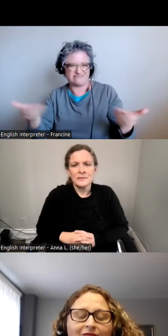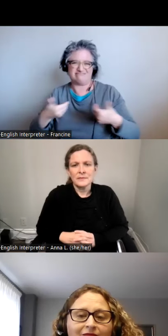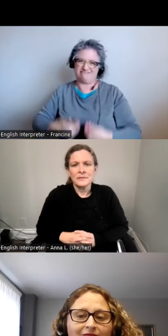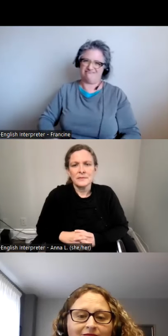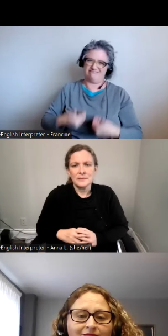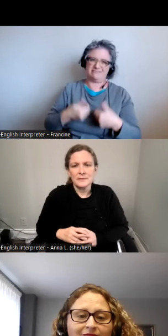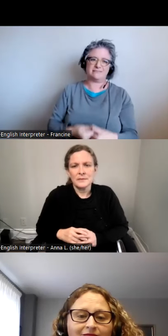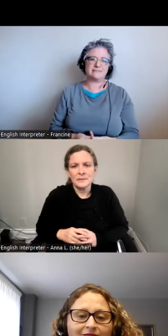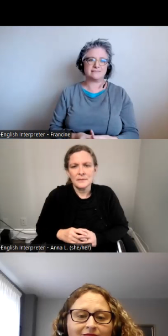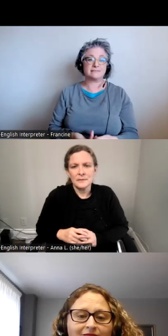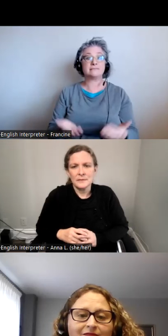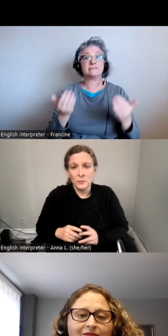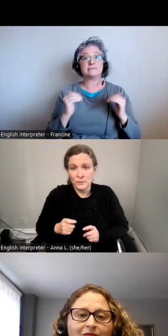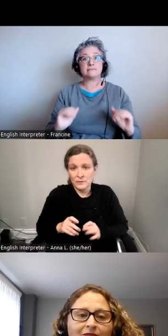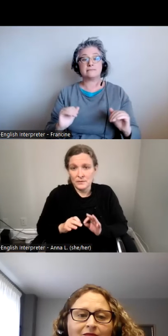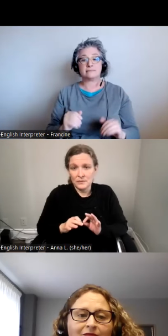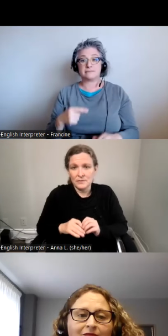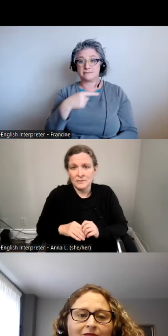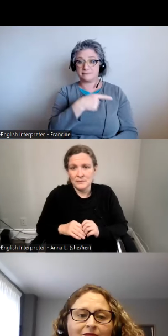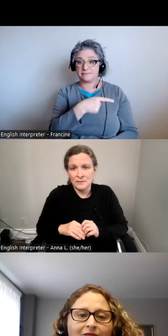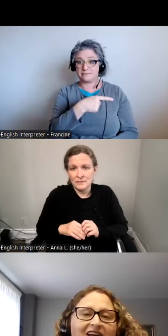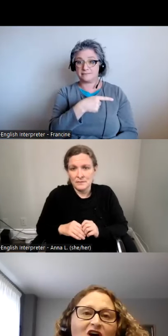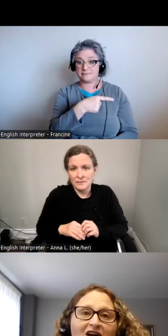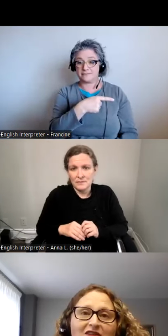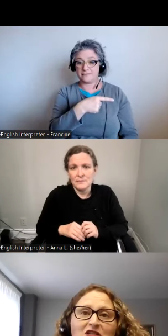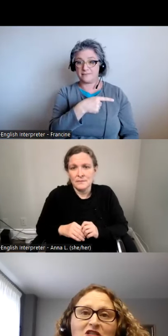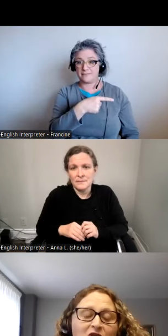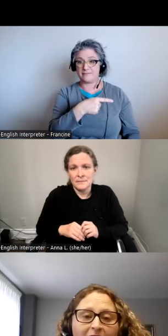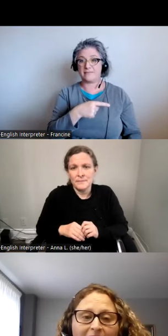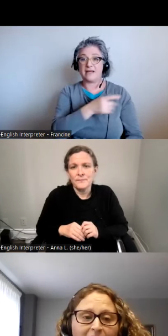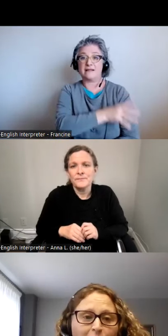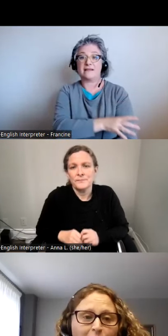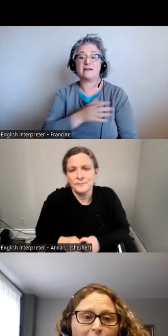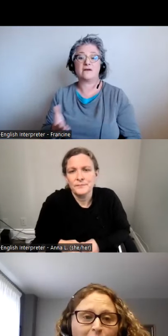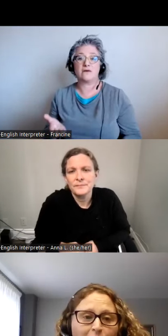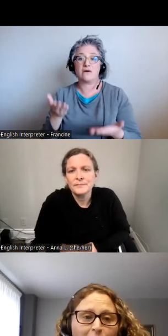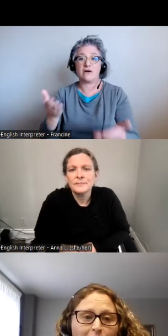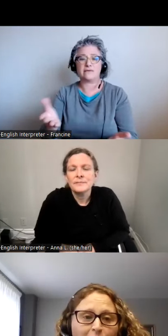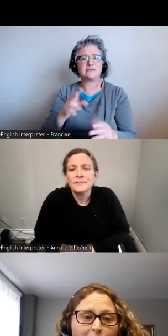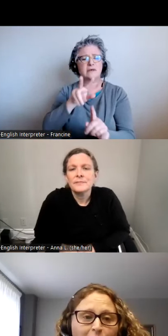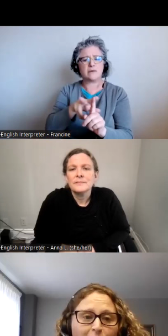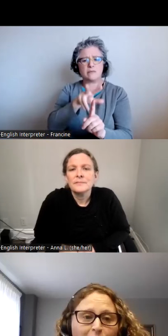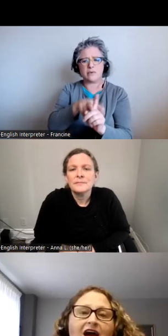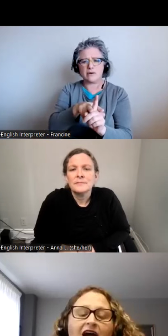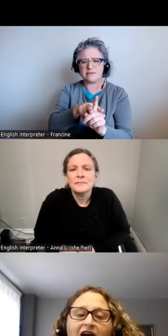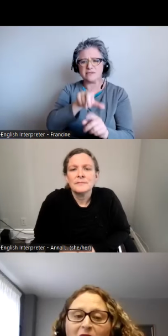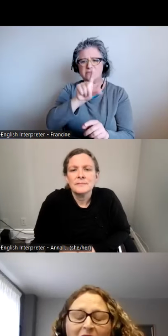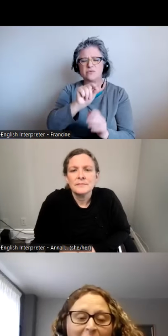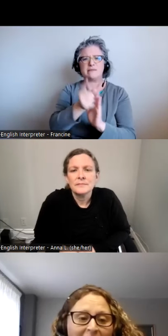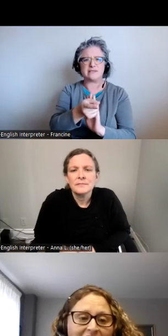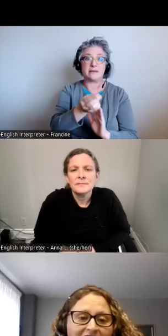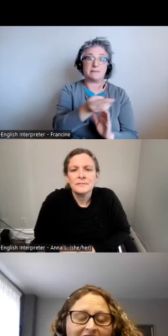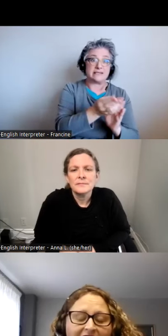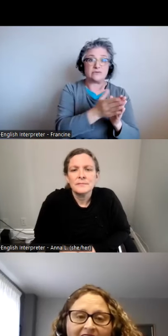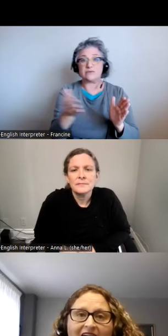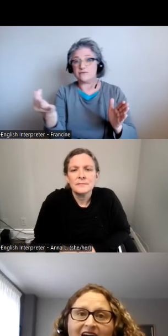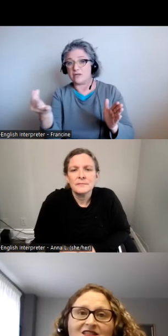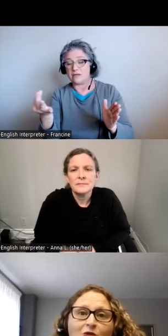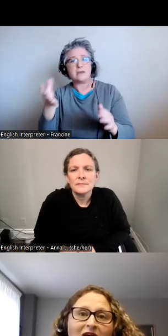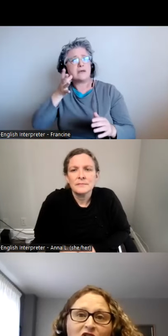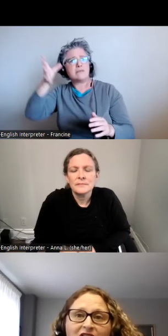On today. And I am wearing Purple Rimmed glasses. And I also have a Headset and microphone on I am a registered nurse in the Covid Vaccine Consult Service as Sarah has told you next Slide, please